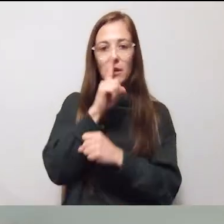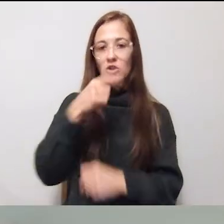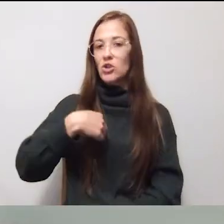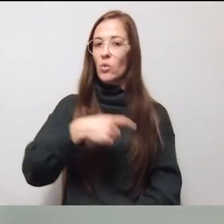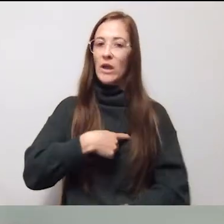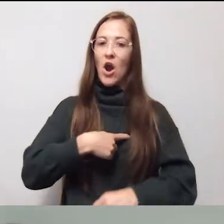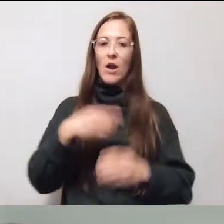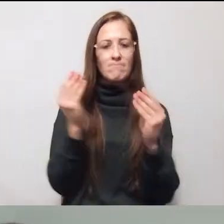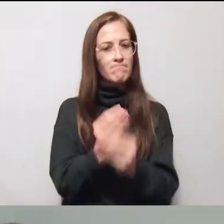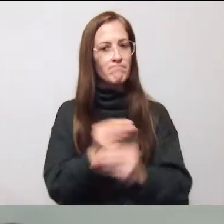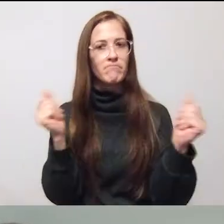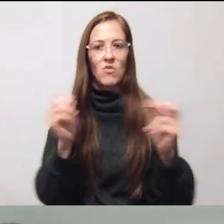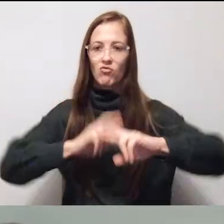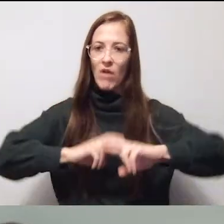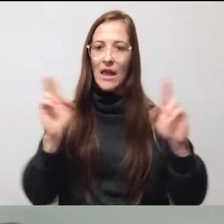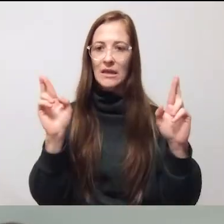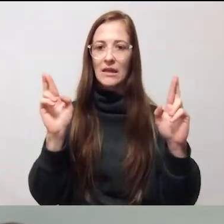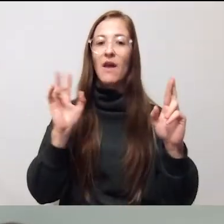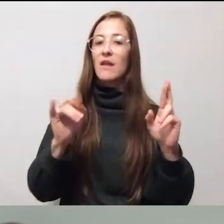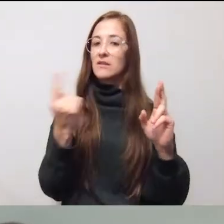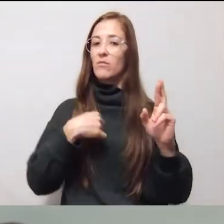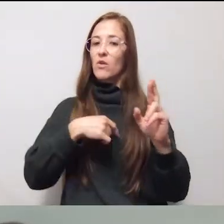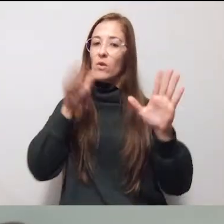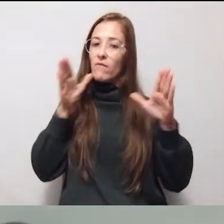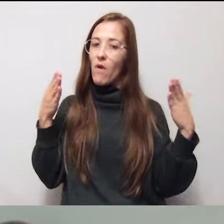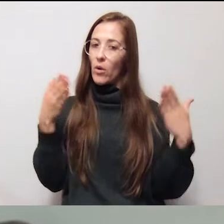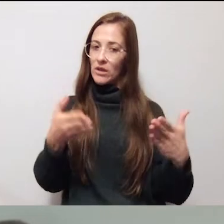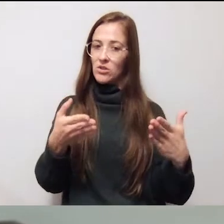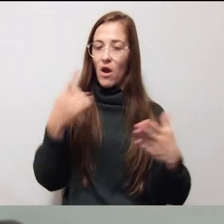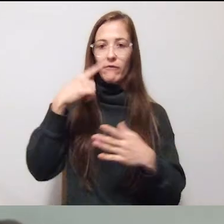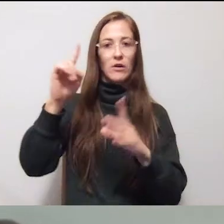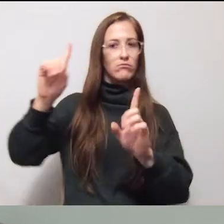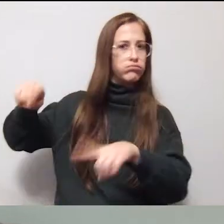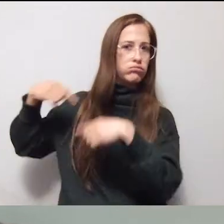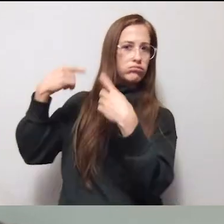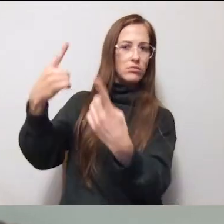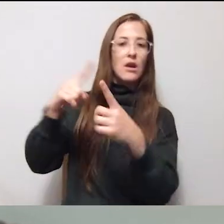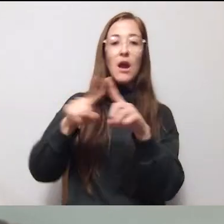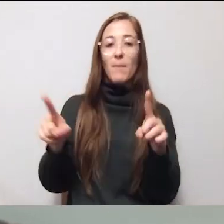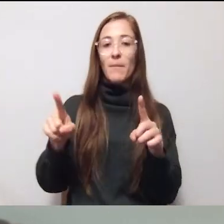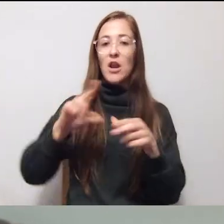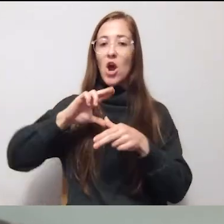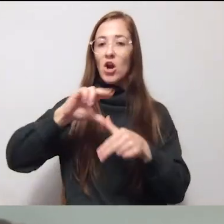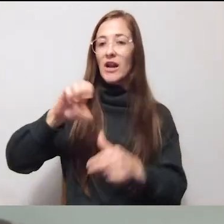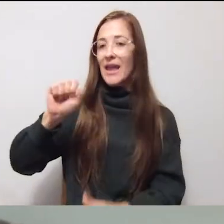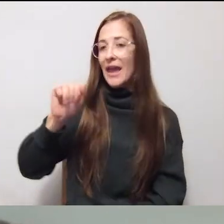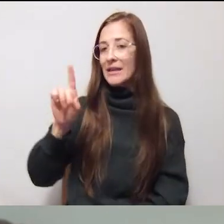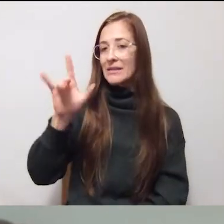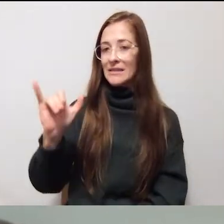and really that is something that we've been focused on, you know, for years. But I think Hurricane Sandy really, really highlighted